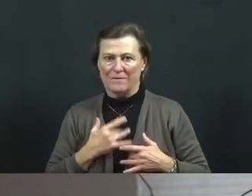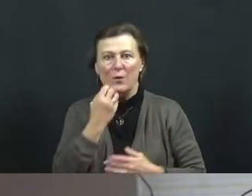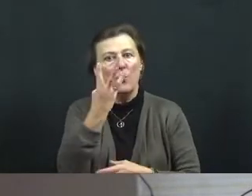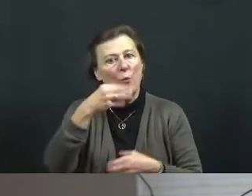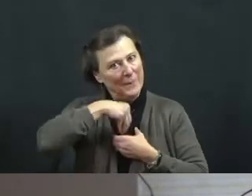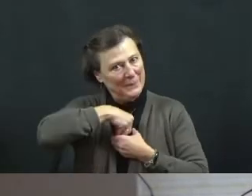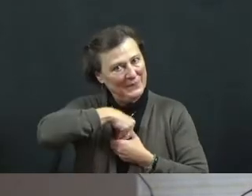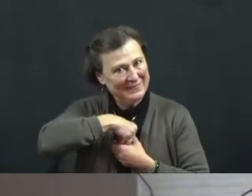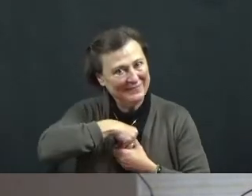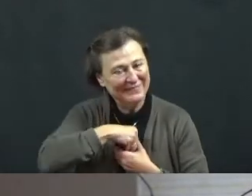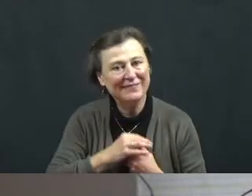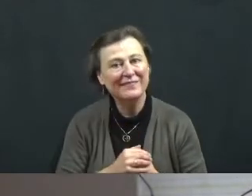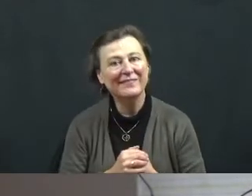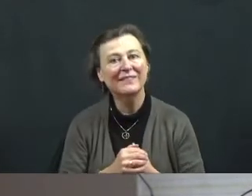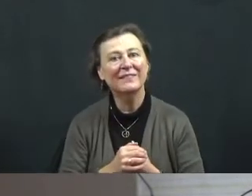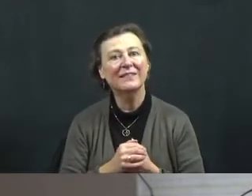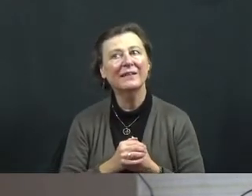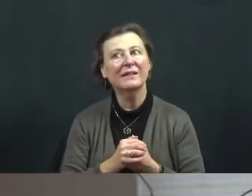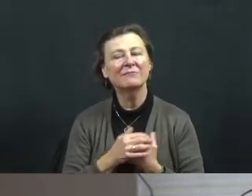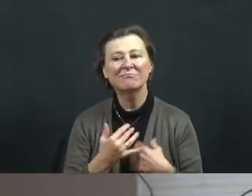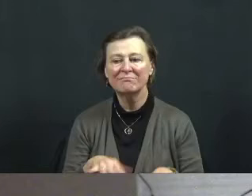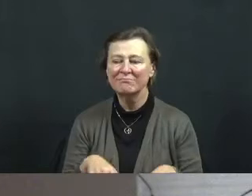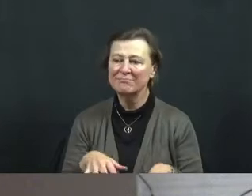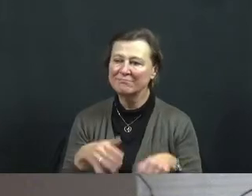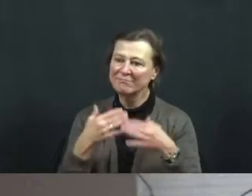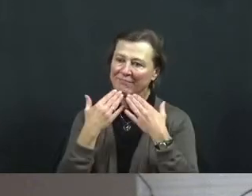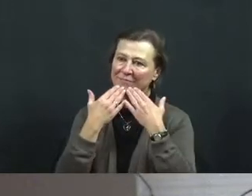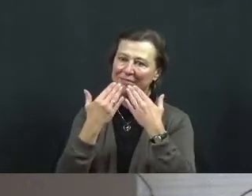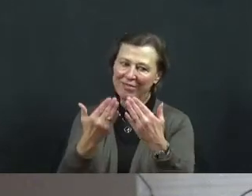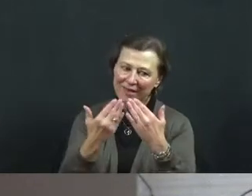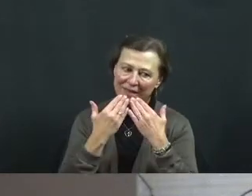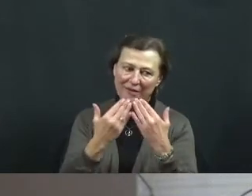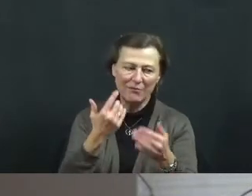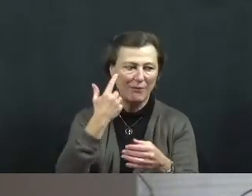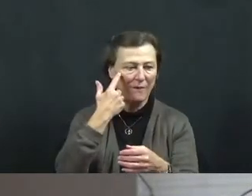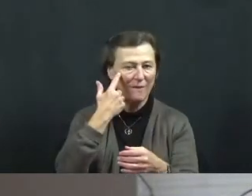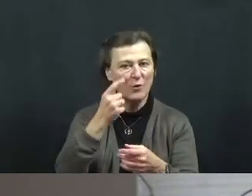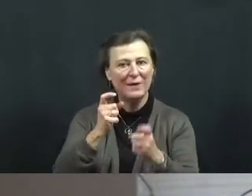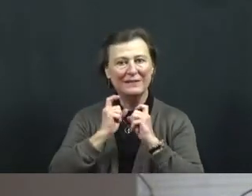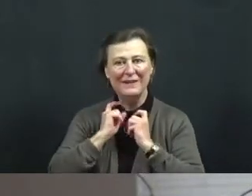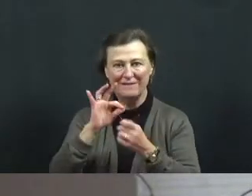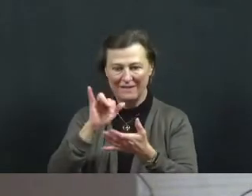He gave thanks for the gift of corn and headed home.